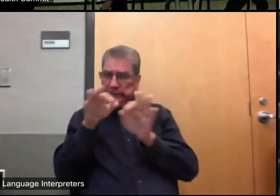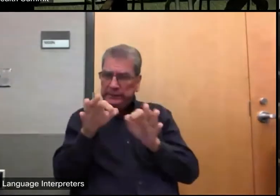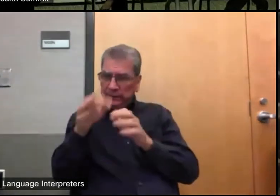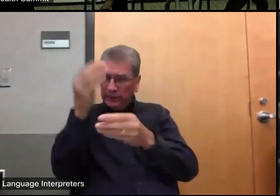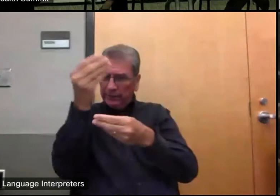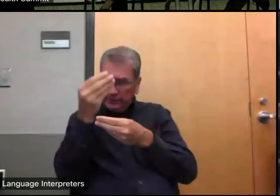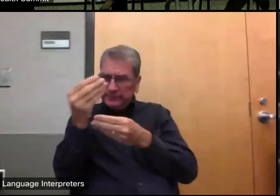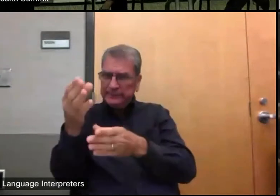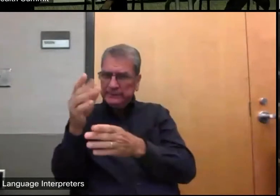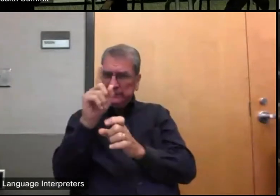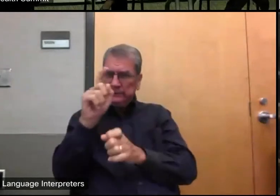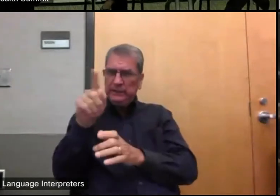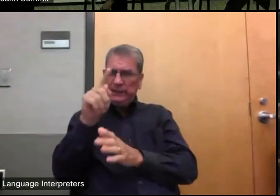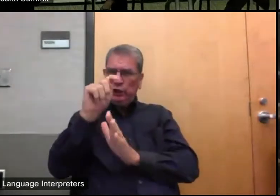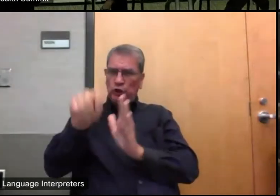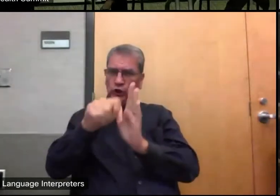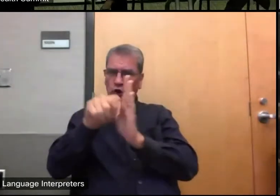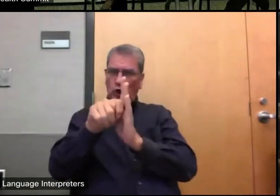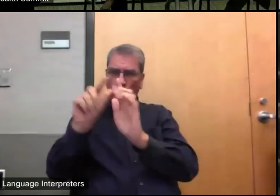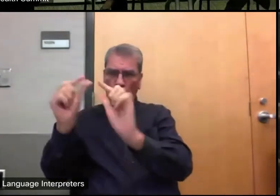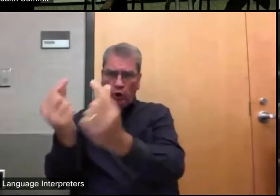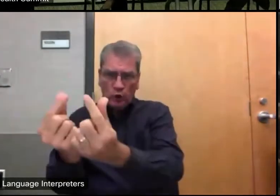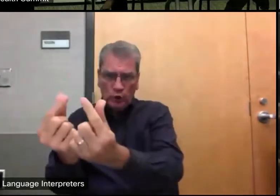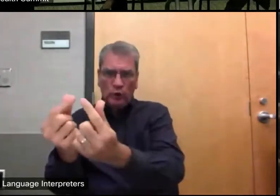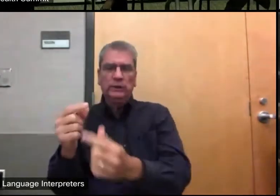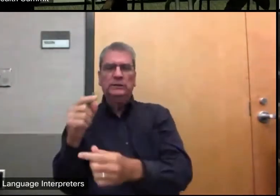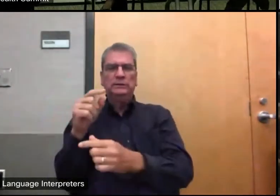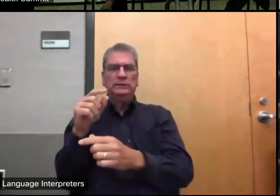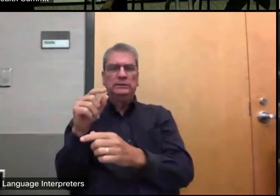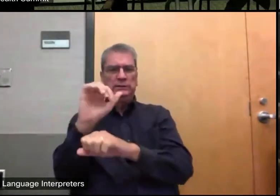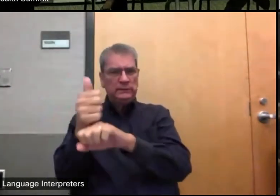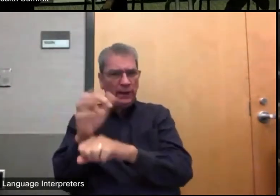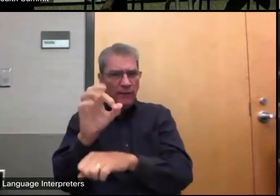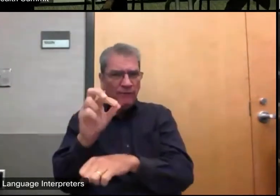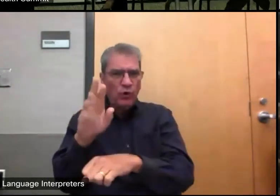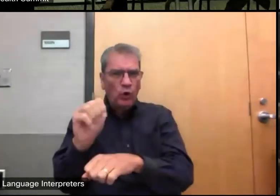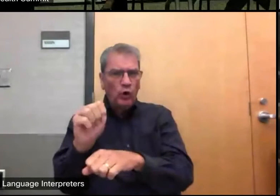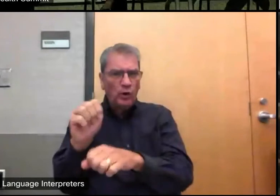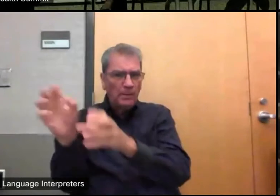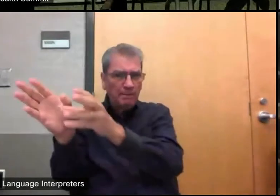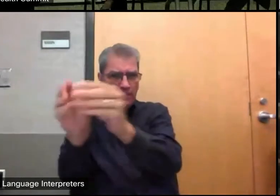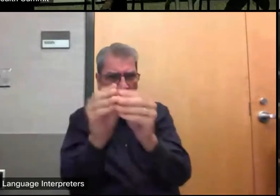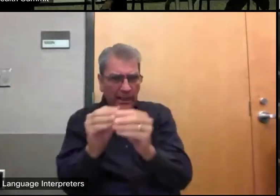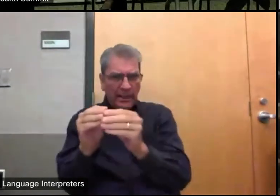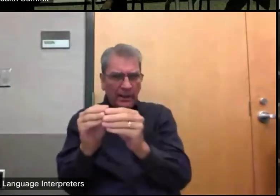to get to certain groups and to have establish forums to exchange that information. But the